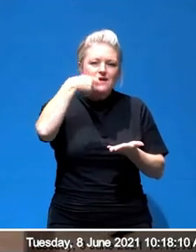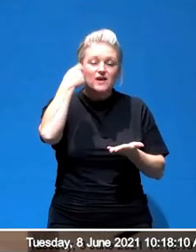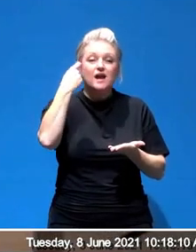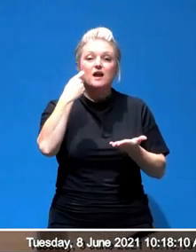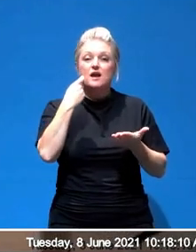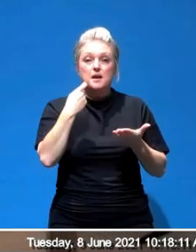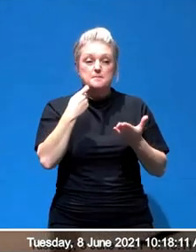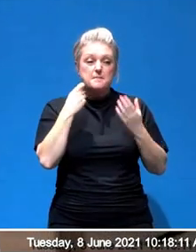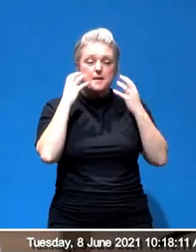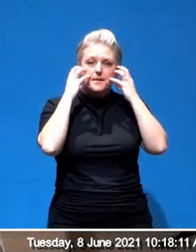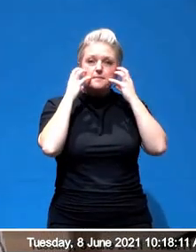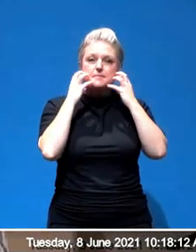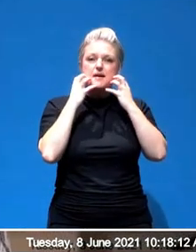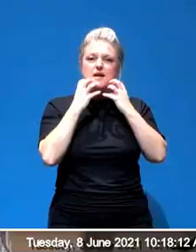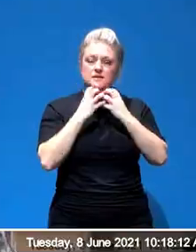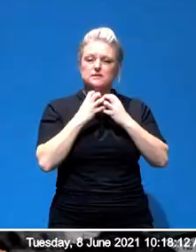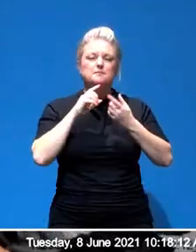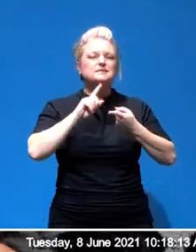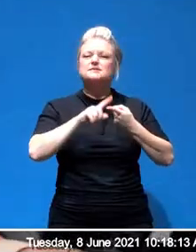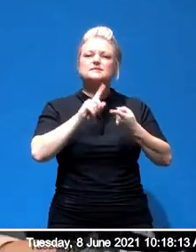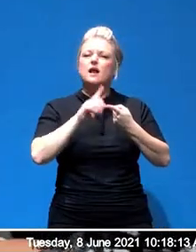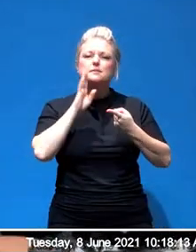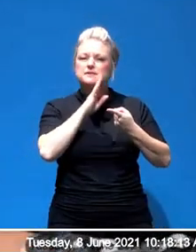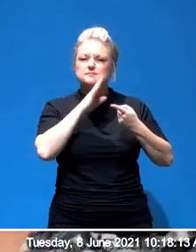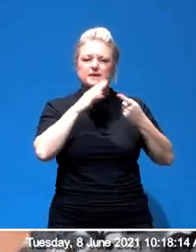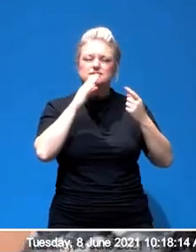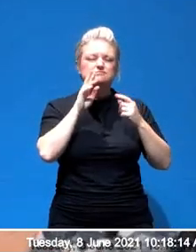because he misses lots of bits. Good job.